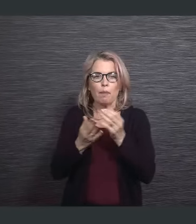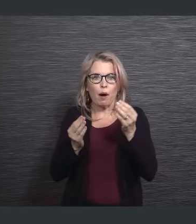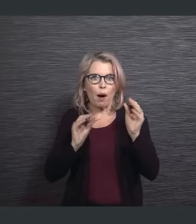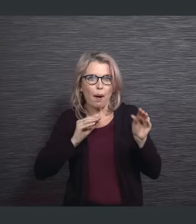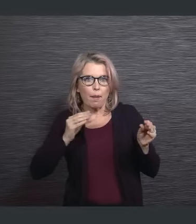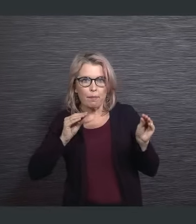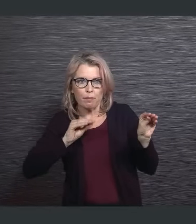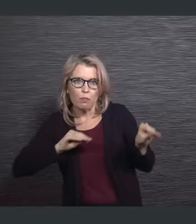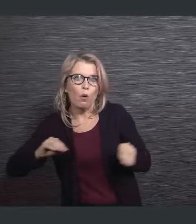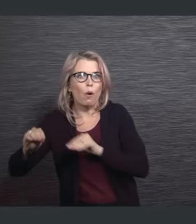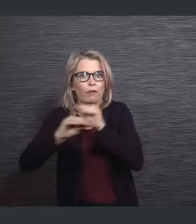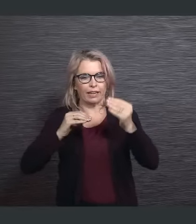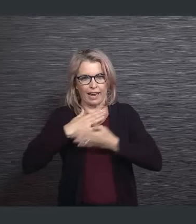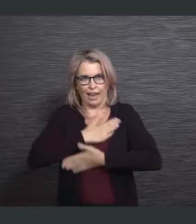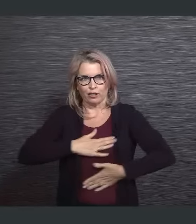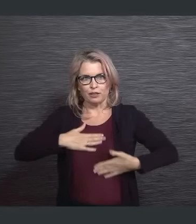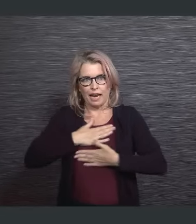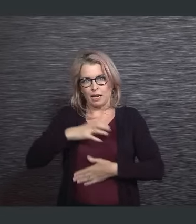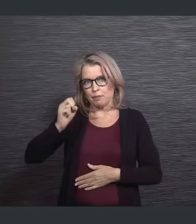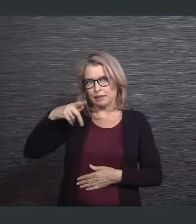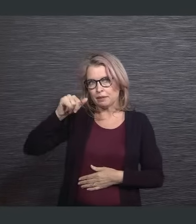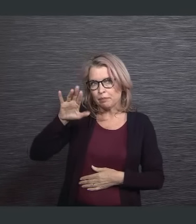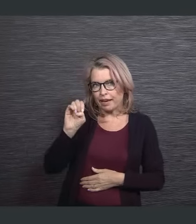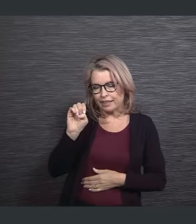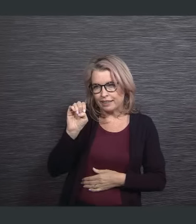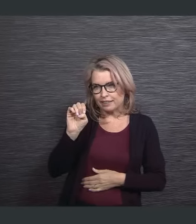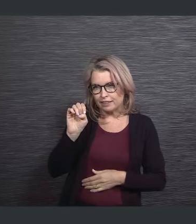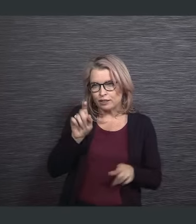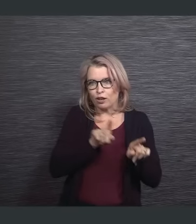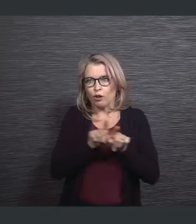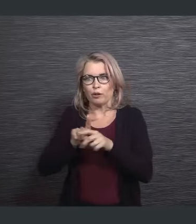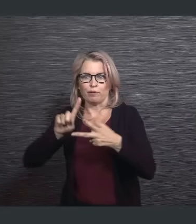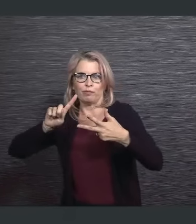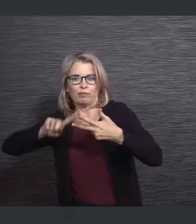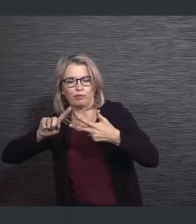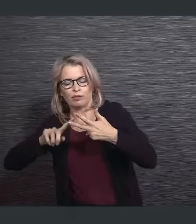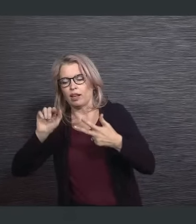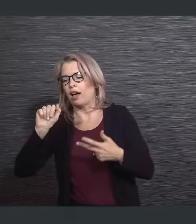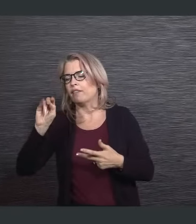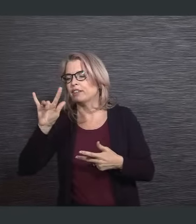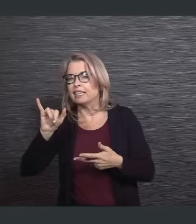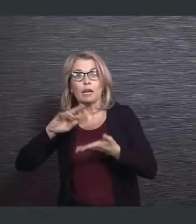entertainment space. Affinity represents harmonizing with people